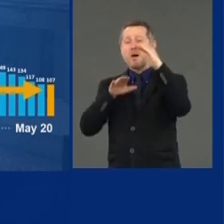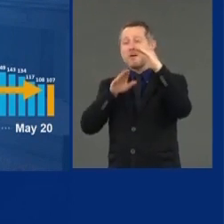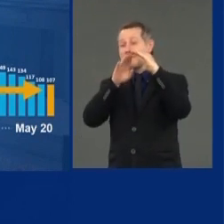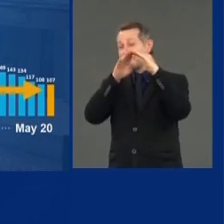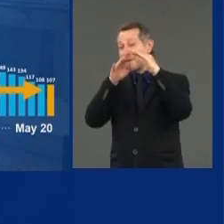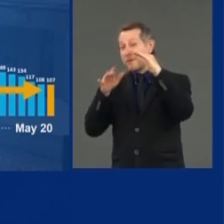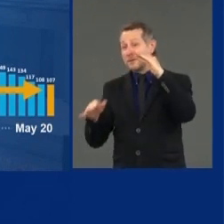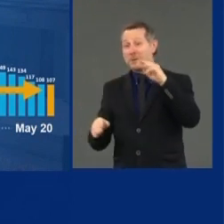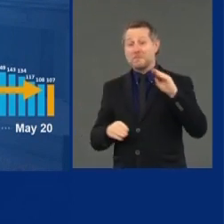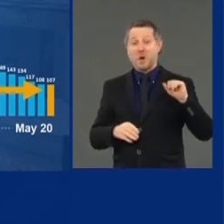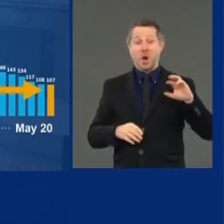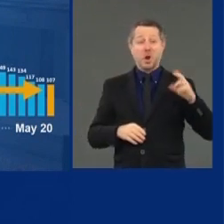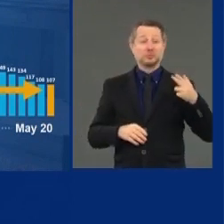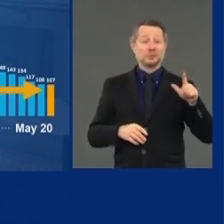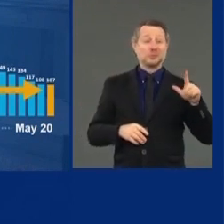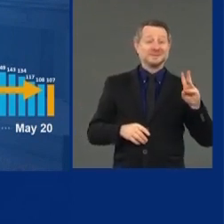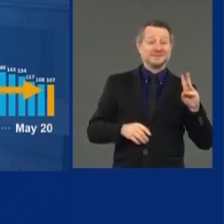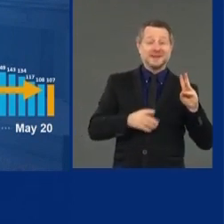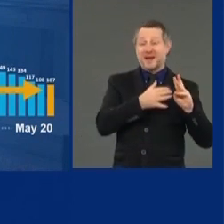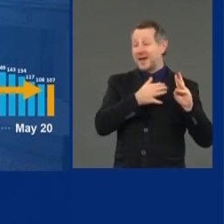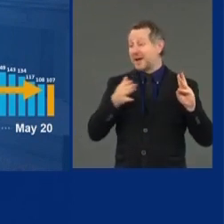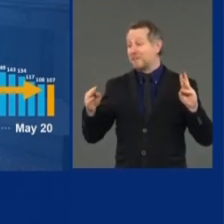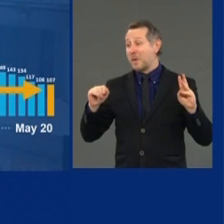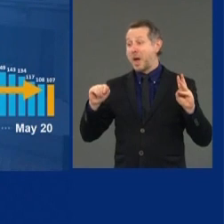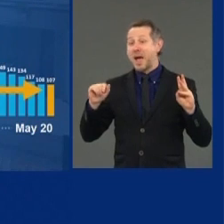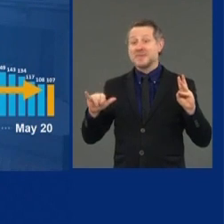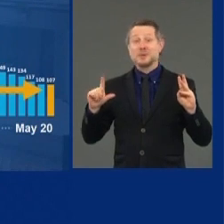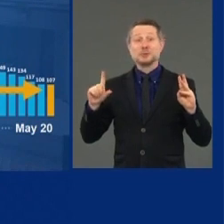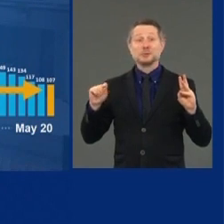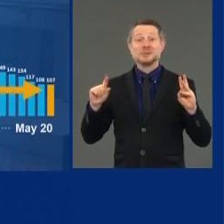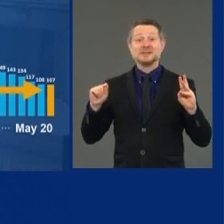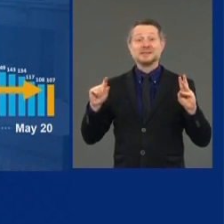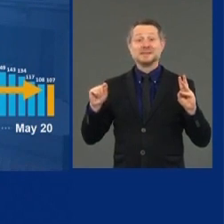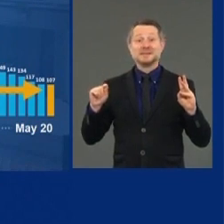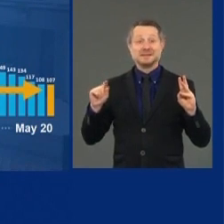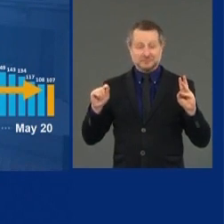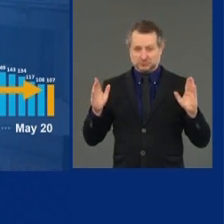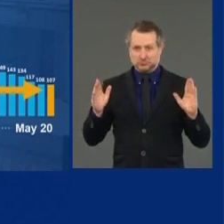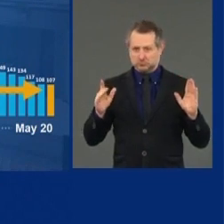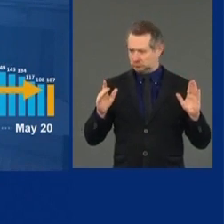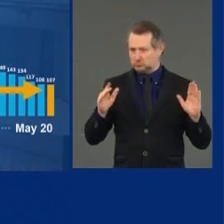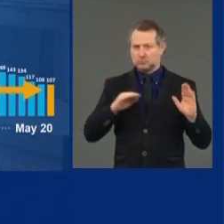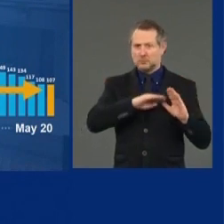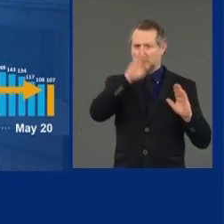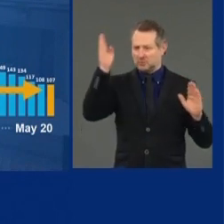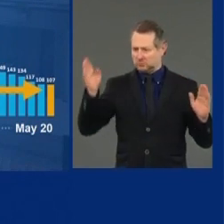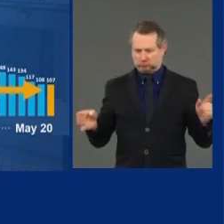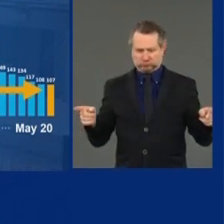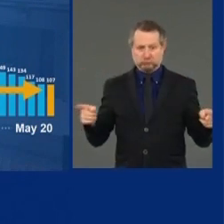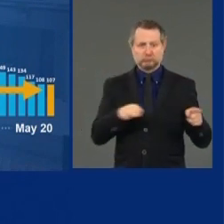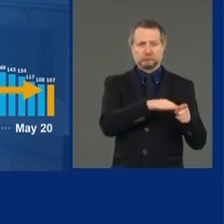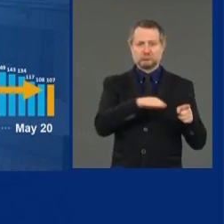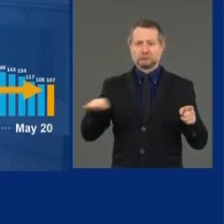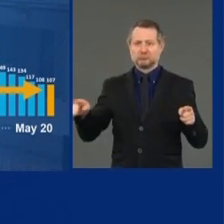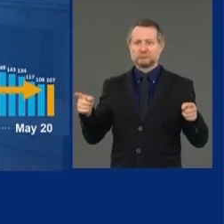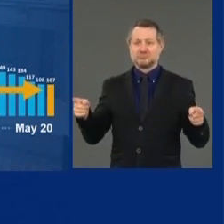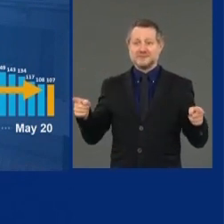TRAJECTORY OF THIS SITUATION, MARCH 20th TO MAY 20th, IT'S